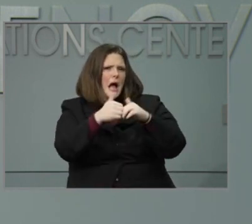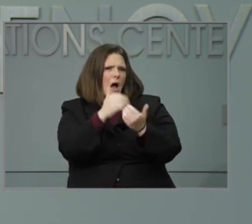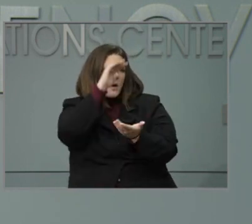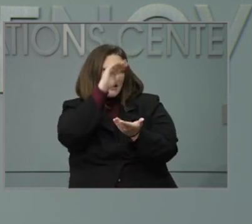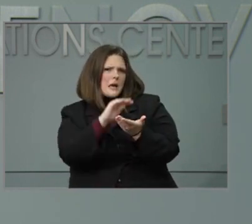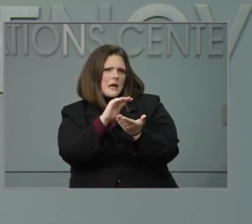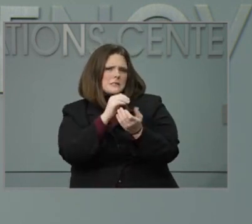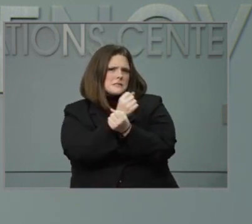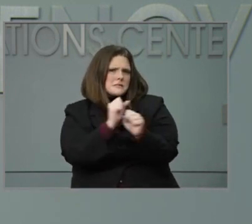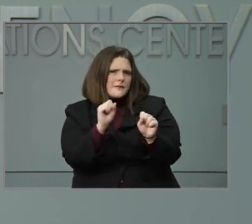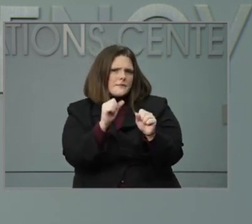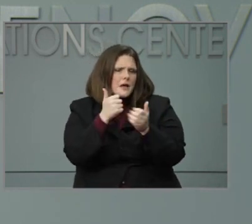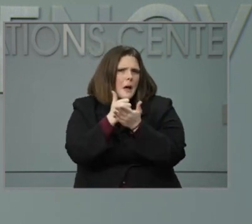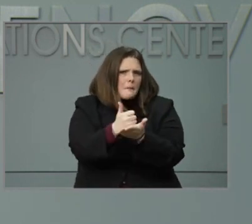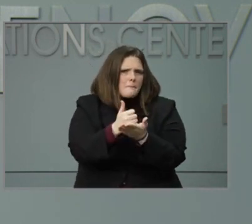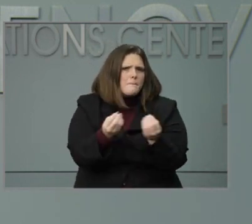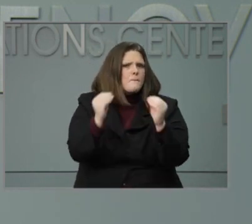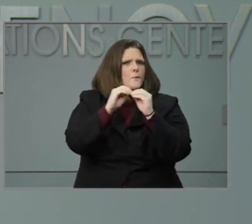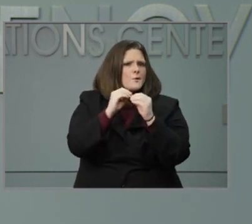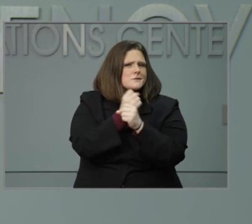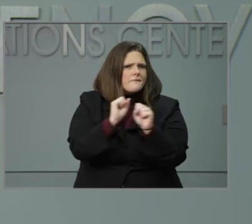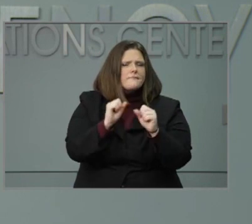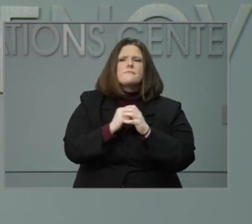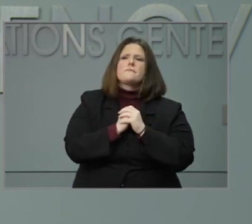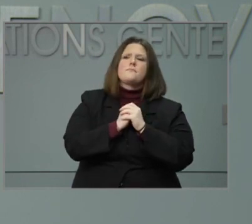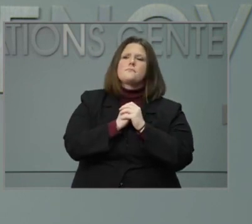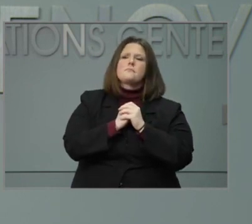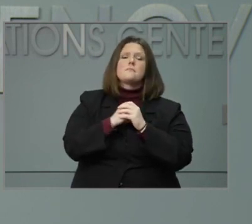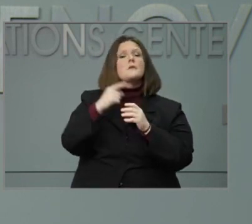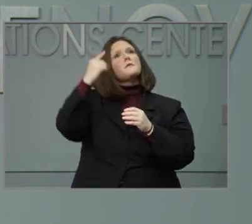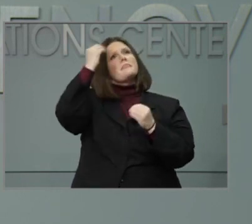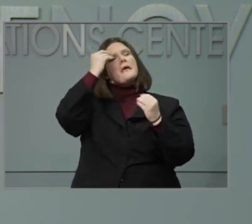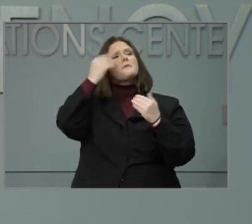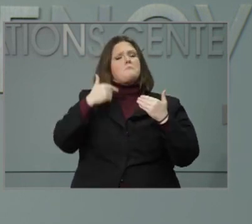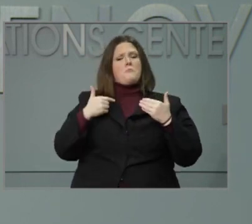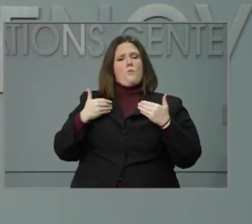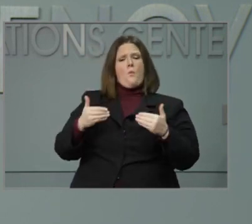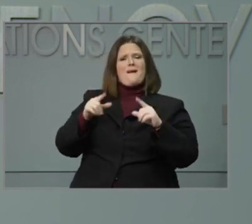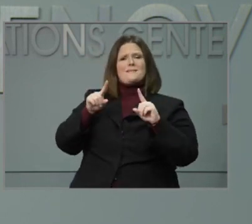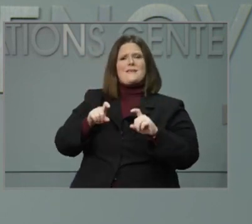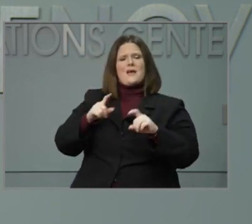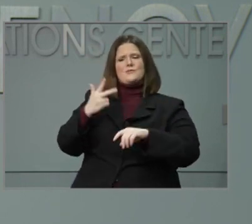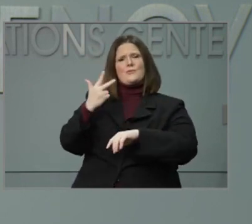AND FRIENDS. THINK ABOUT GETTING A COVID-19 TEST THREE OR FOUR DAYS AHEAD OF